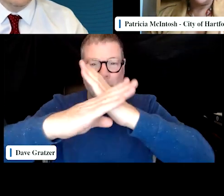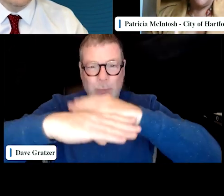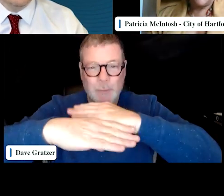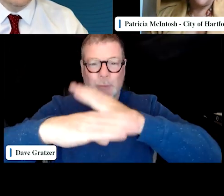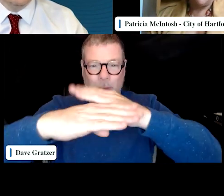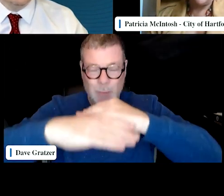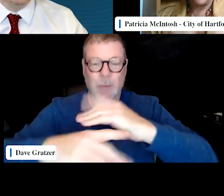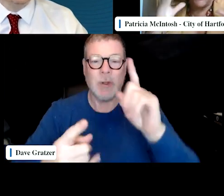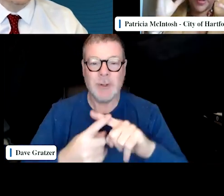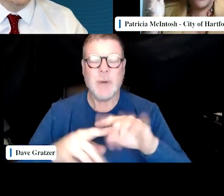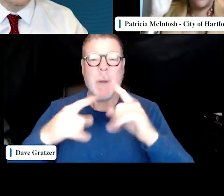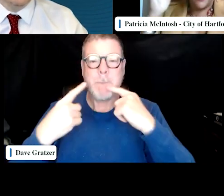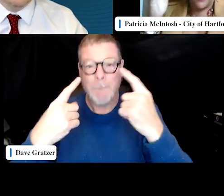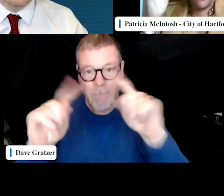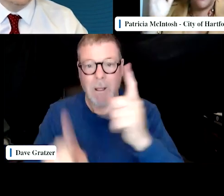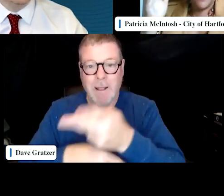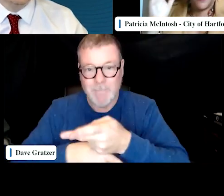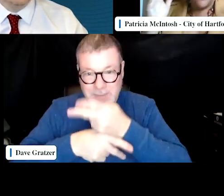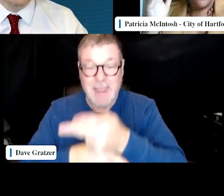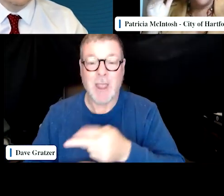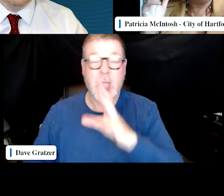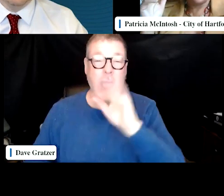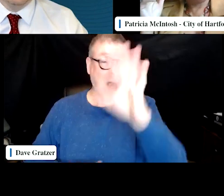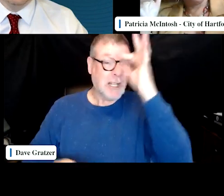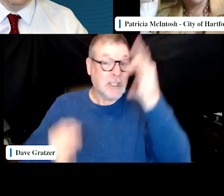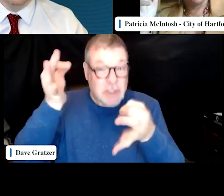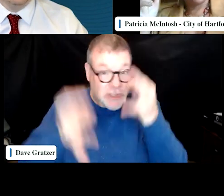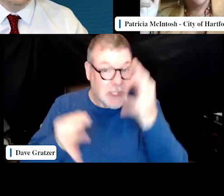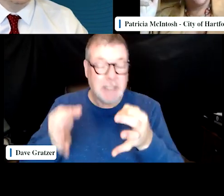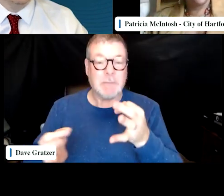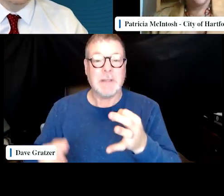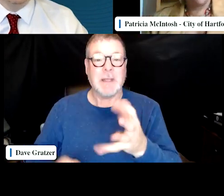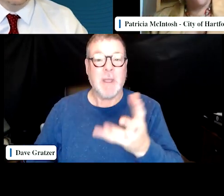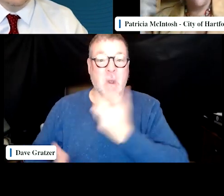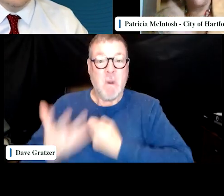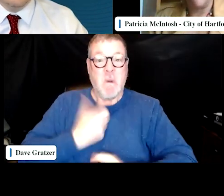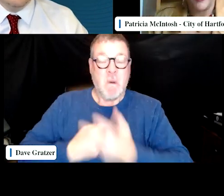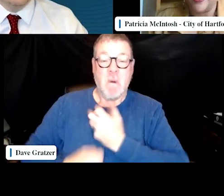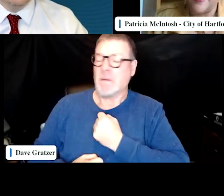to getting the care and judgments and things that we carry with us, and it's just remarkable to watch it.